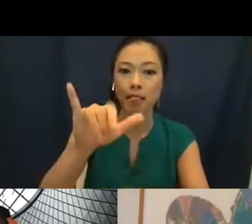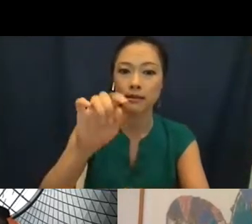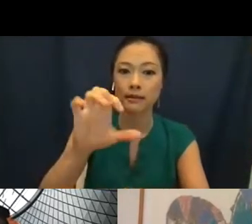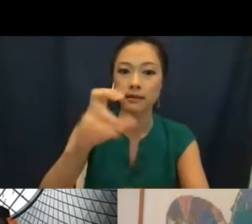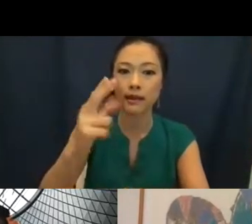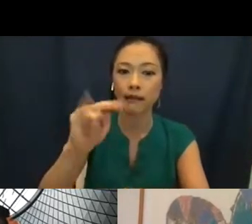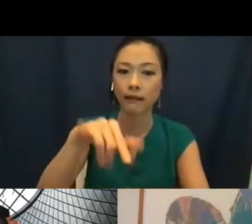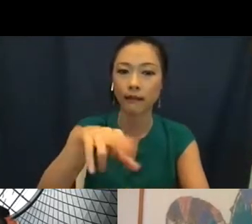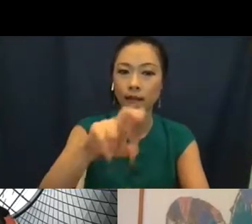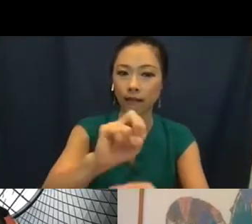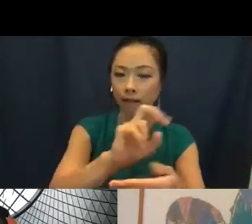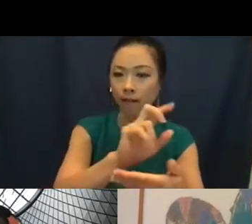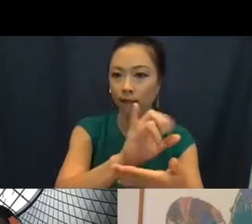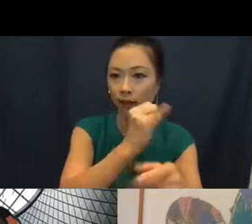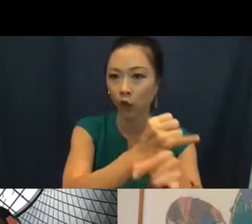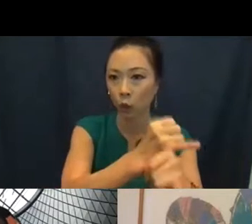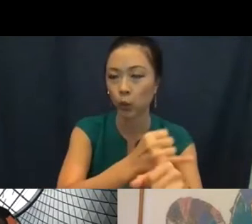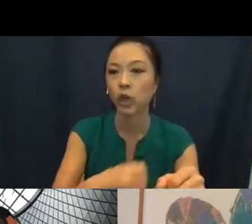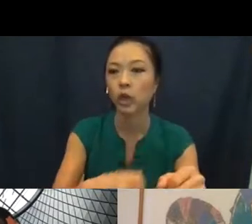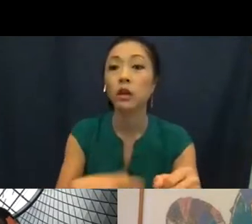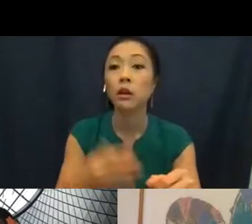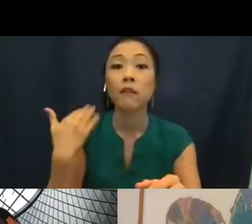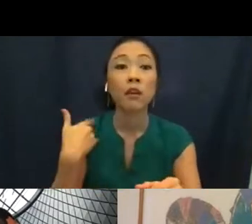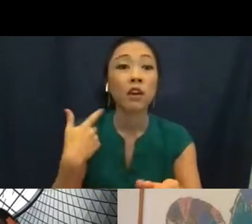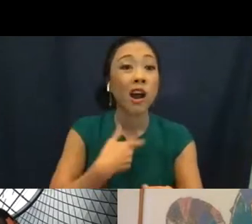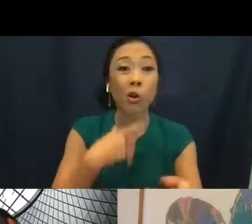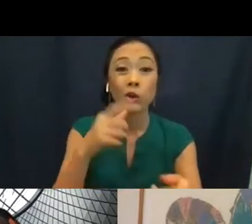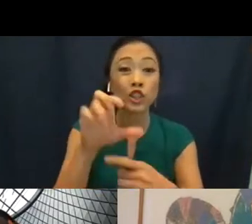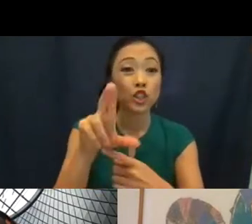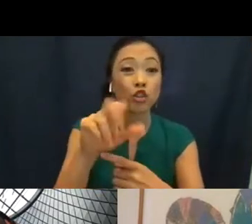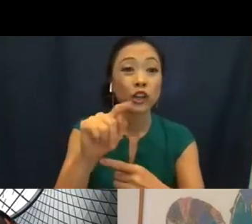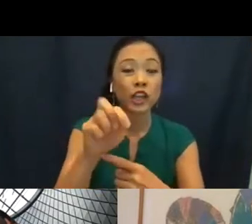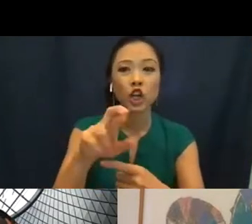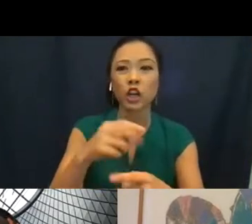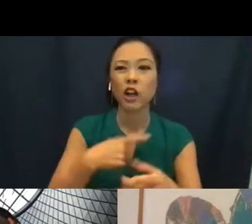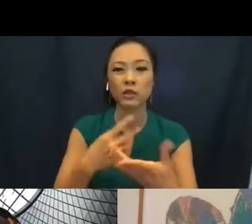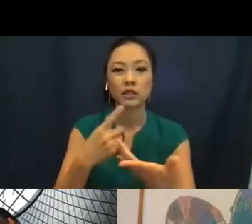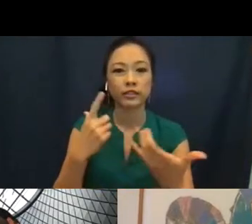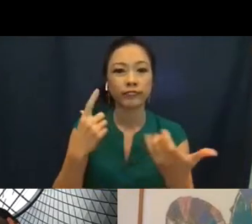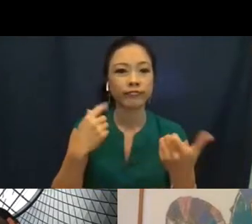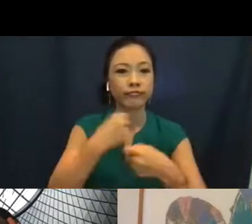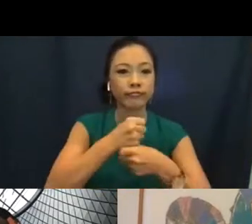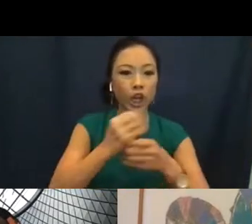I was a maker and a scholar and I did have work in performance studies as a scholar and